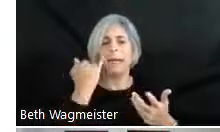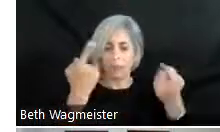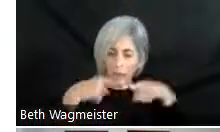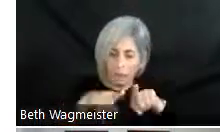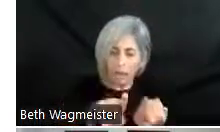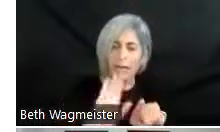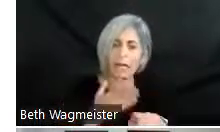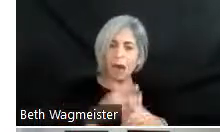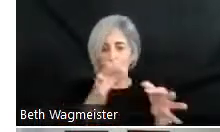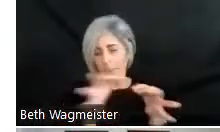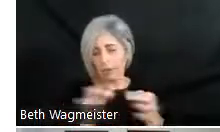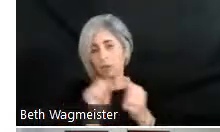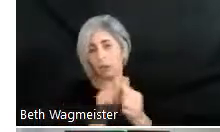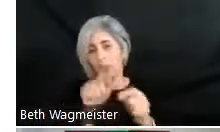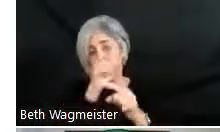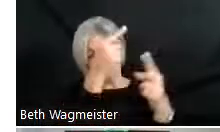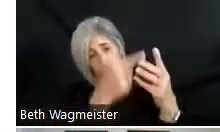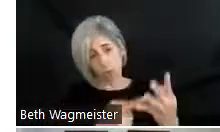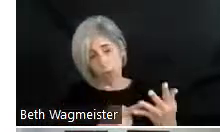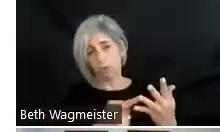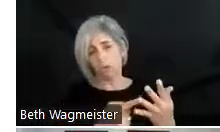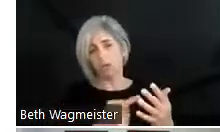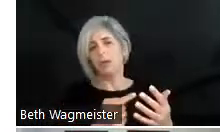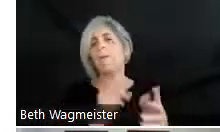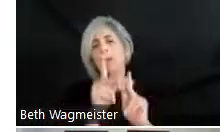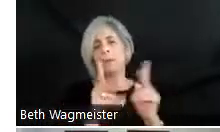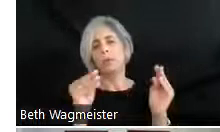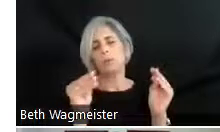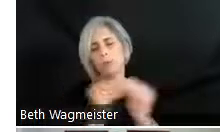with these types of goals we'll get a lot more buy in in the way we communicate the